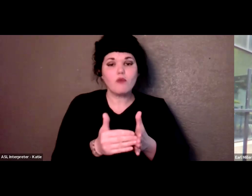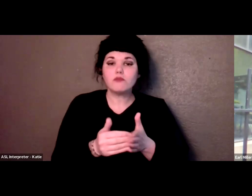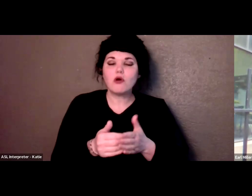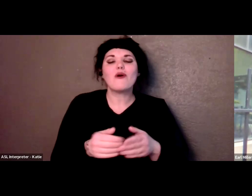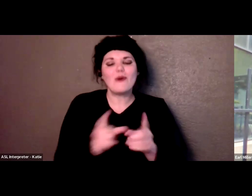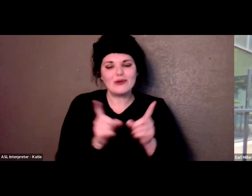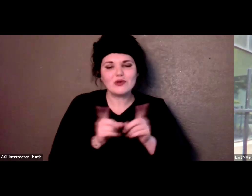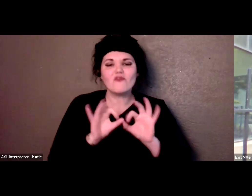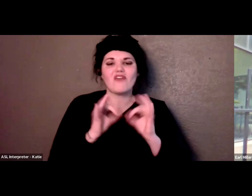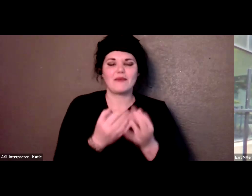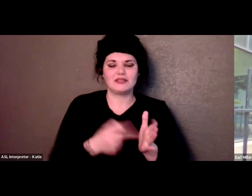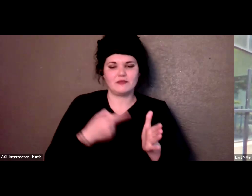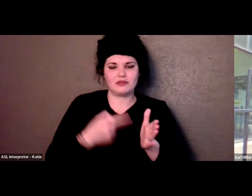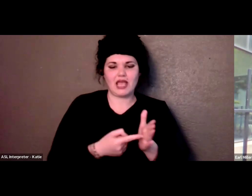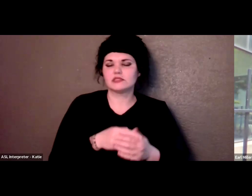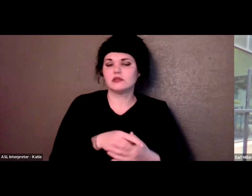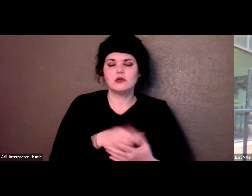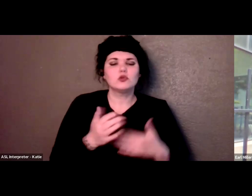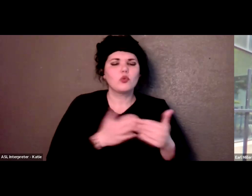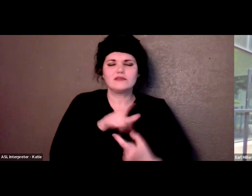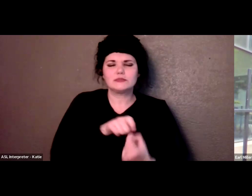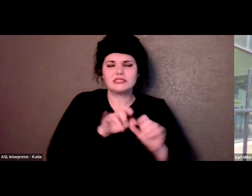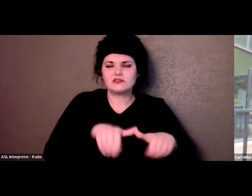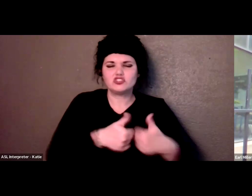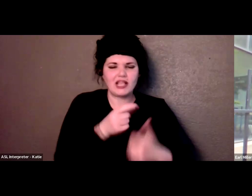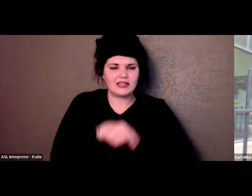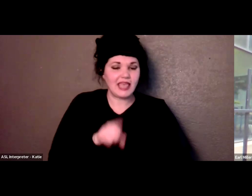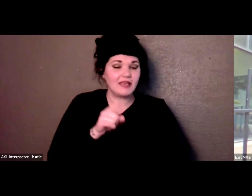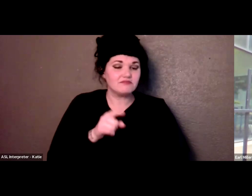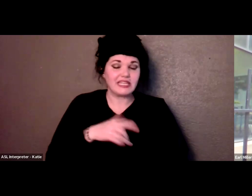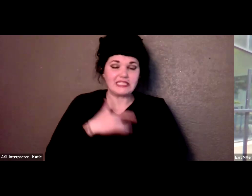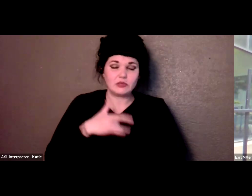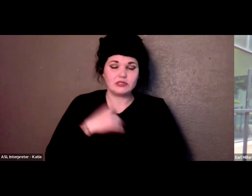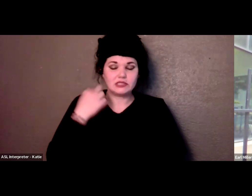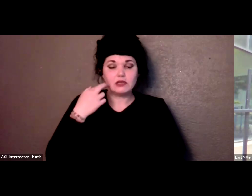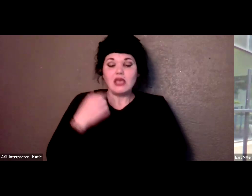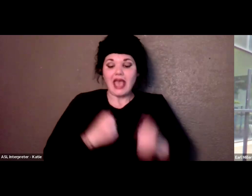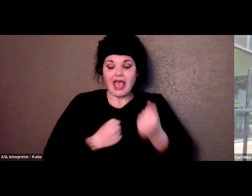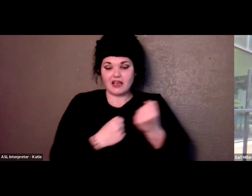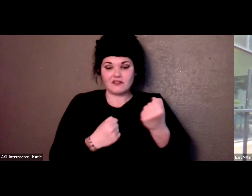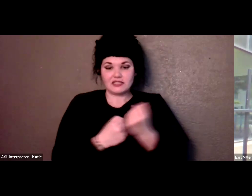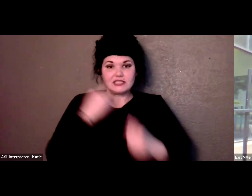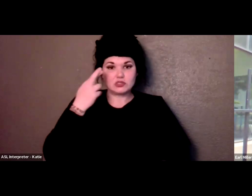they might be experiencing. Advocacy is kind of why I'm here in Washington, D.C. today, we are